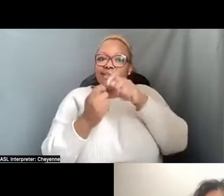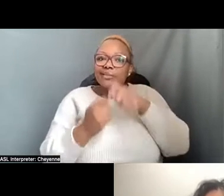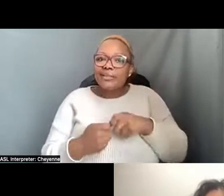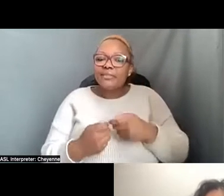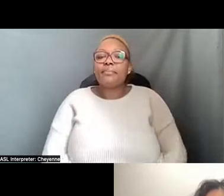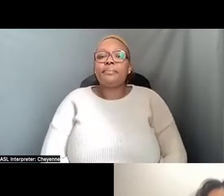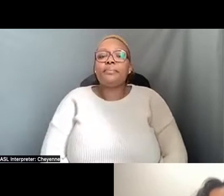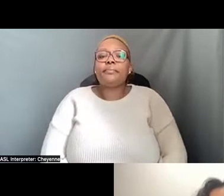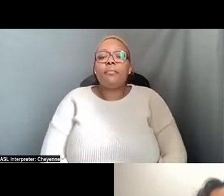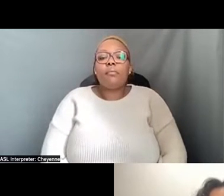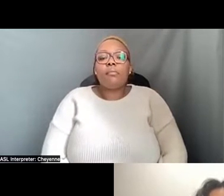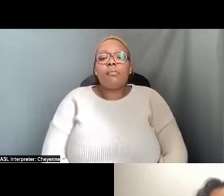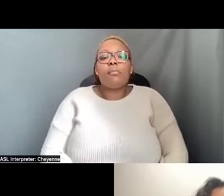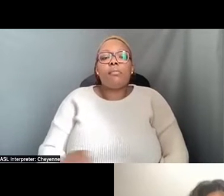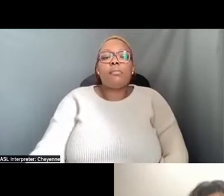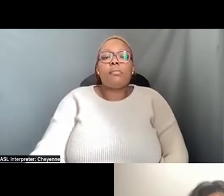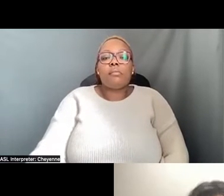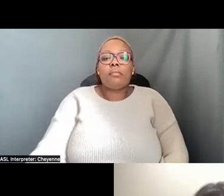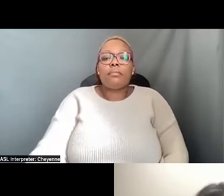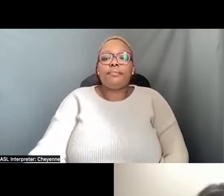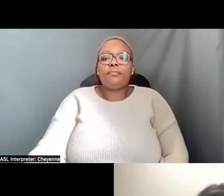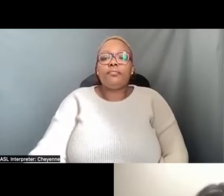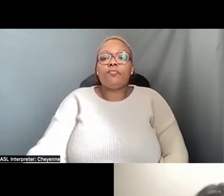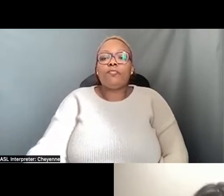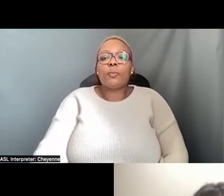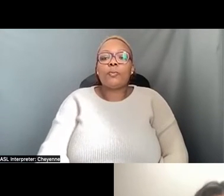So, back to eligibility questions.